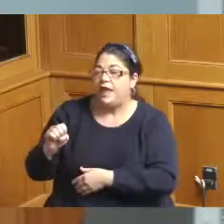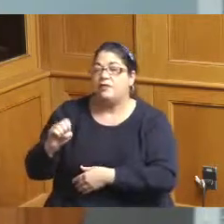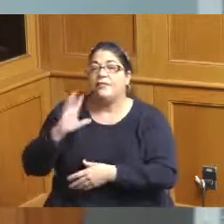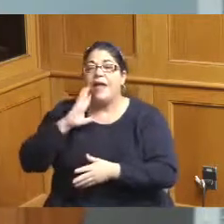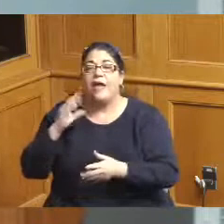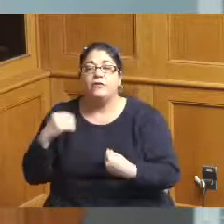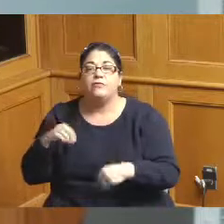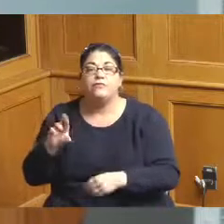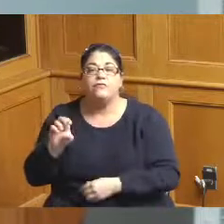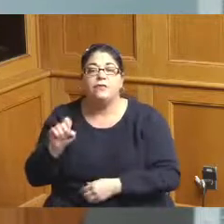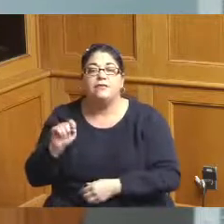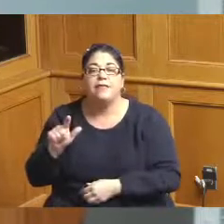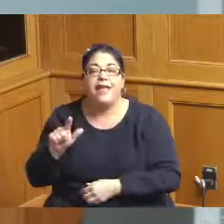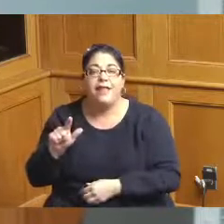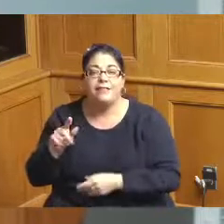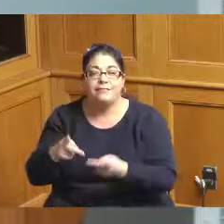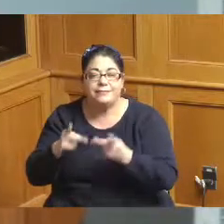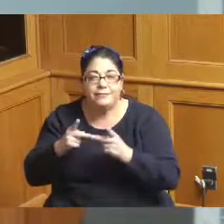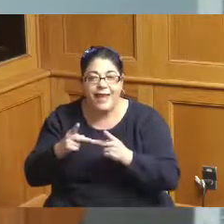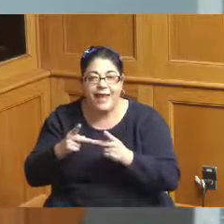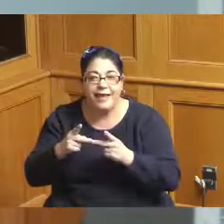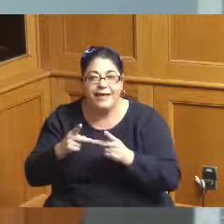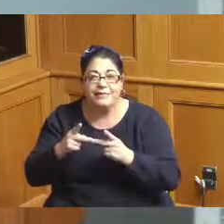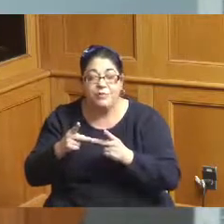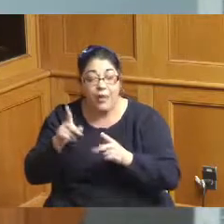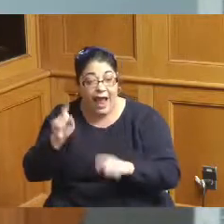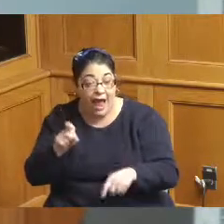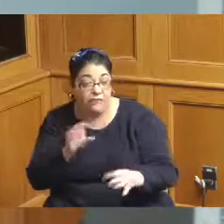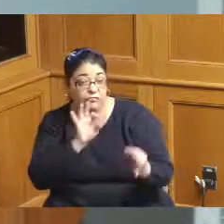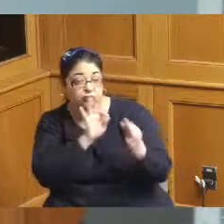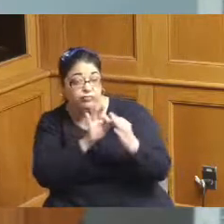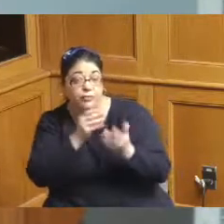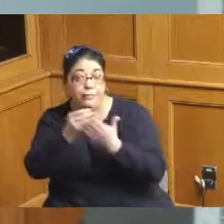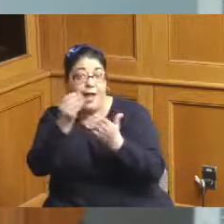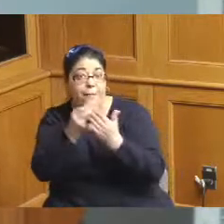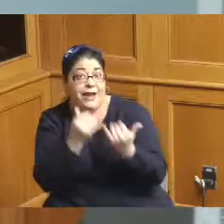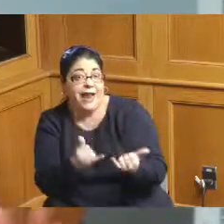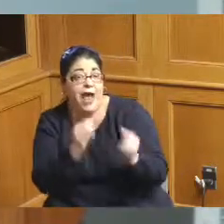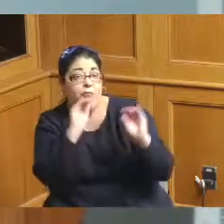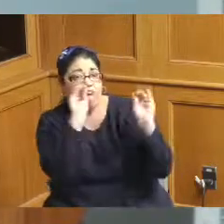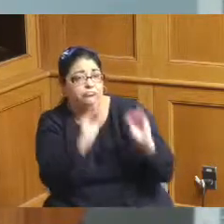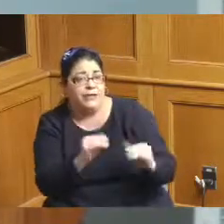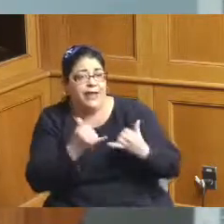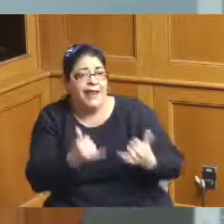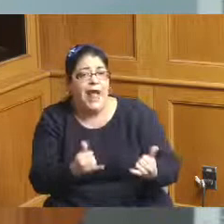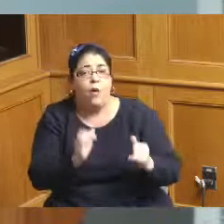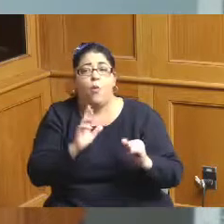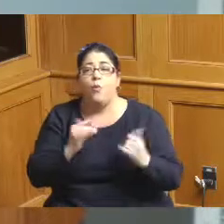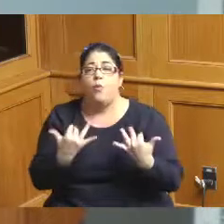do we need to fit that out now or could we do that later maybe when prices settle down or